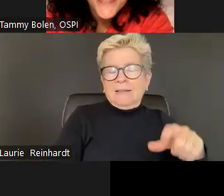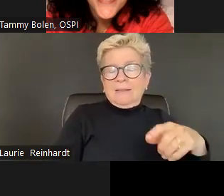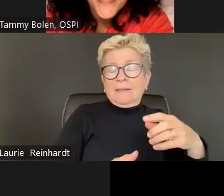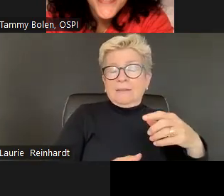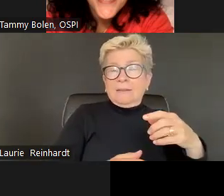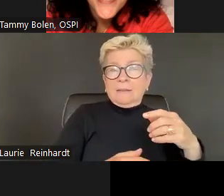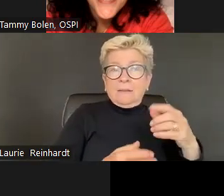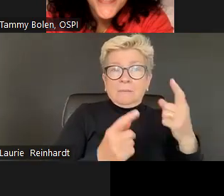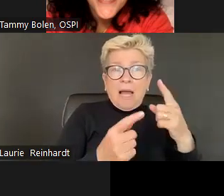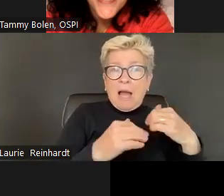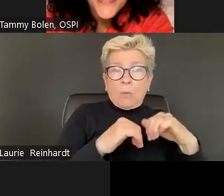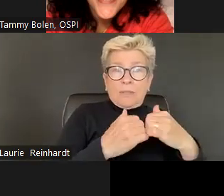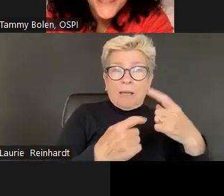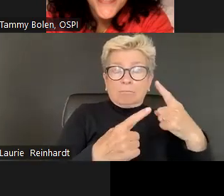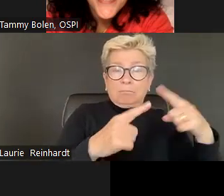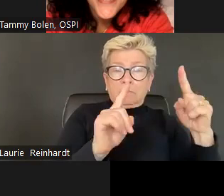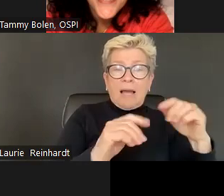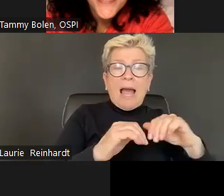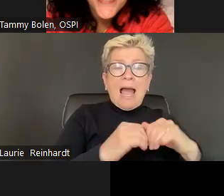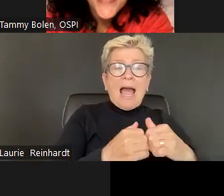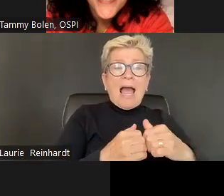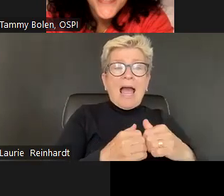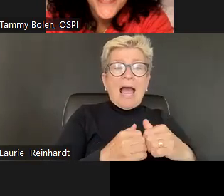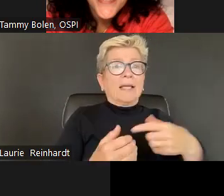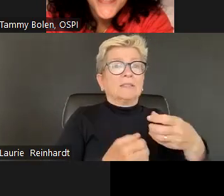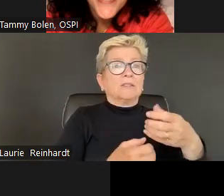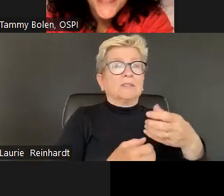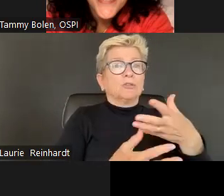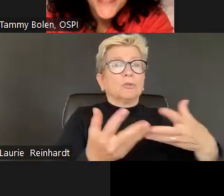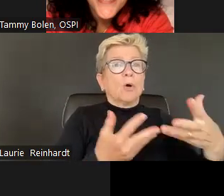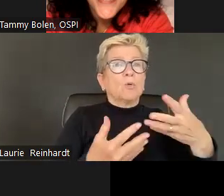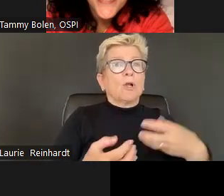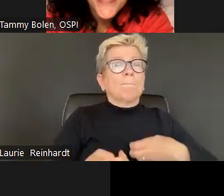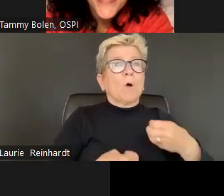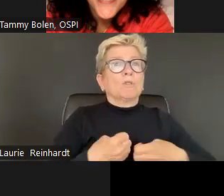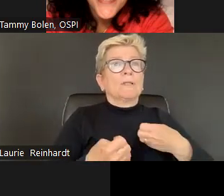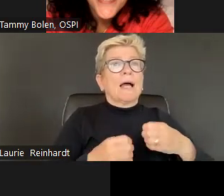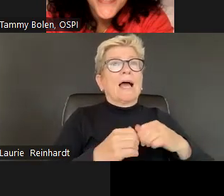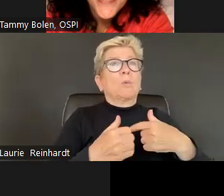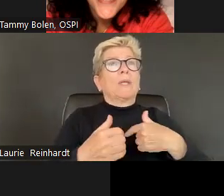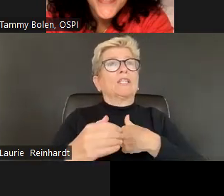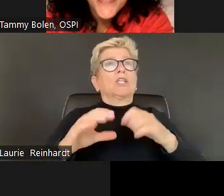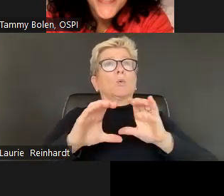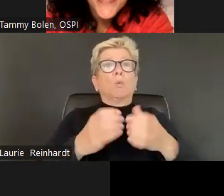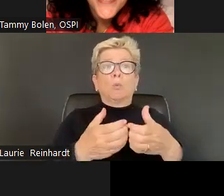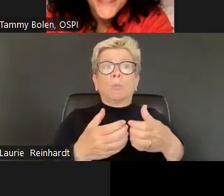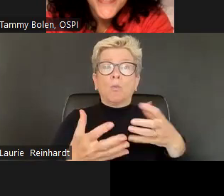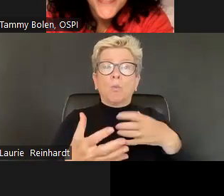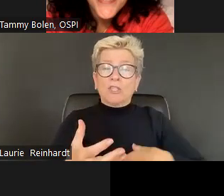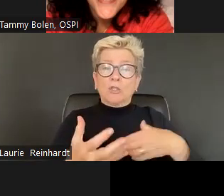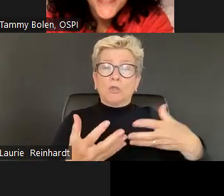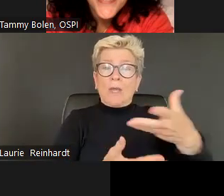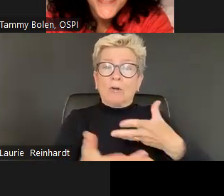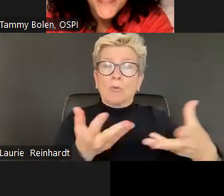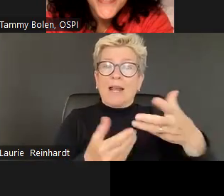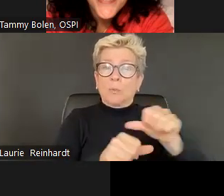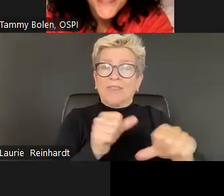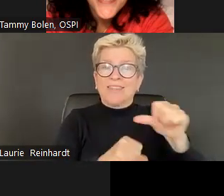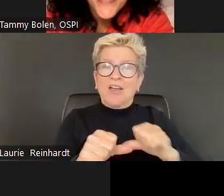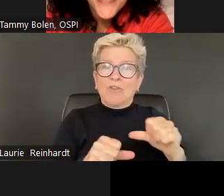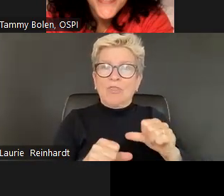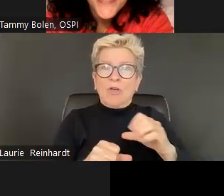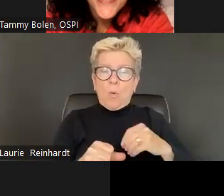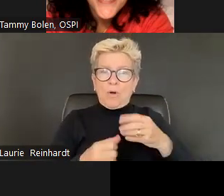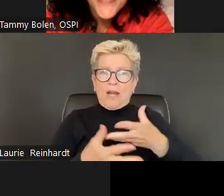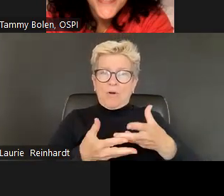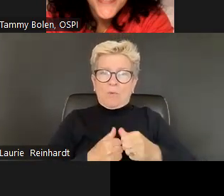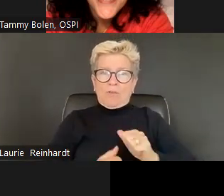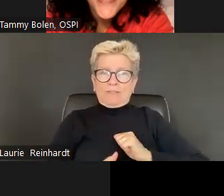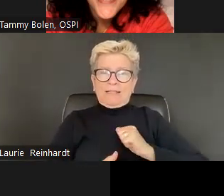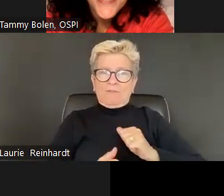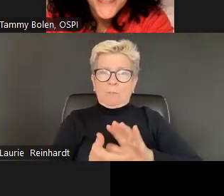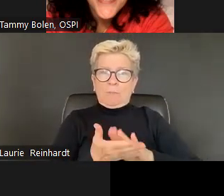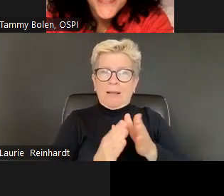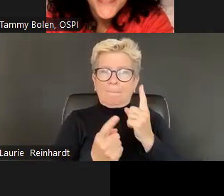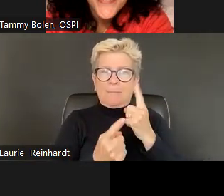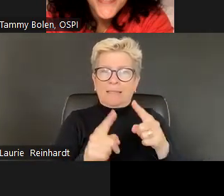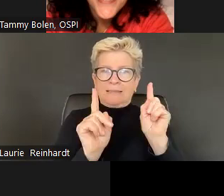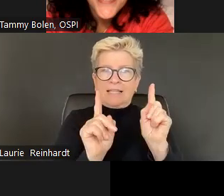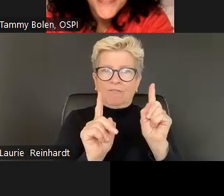In characterization. The third one is ways of interacting. So how are the social emotional skills like mediate success?